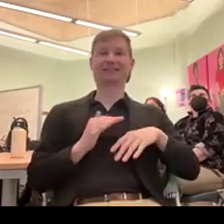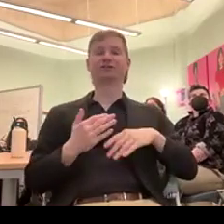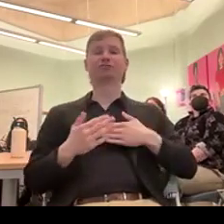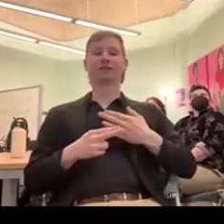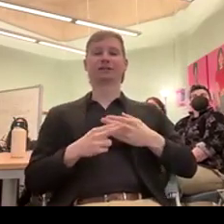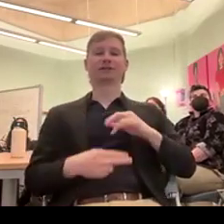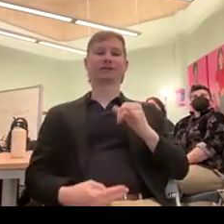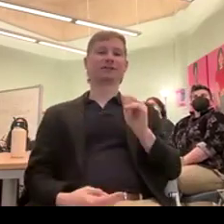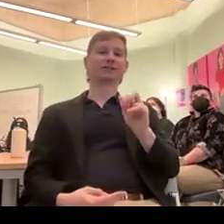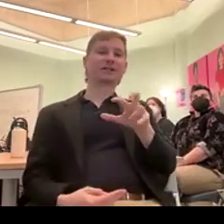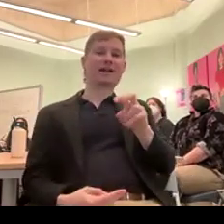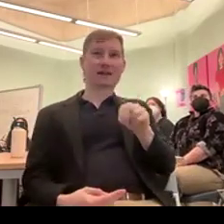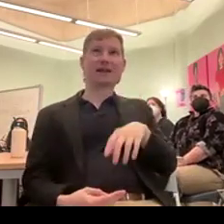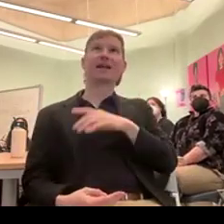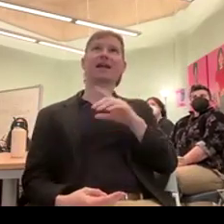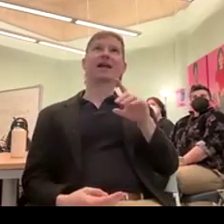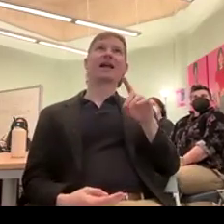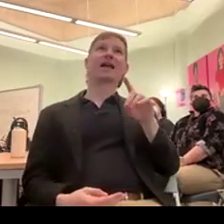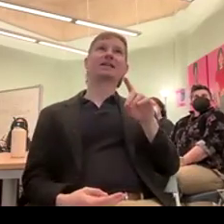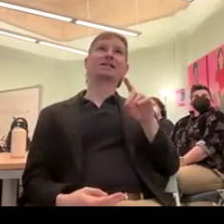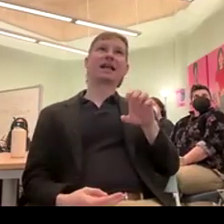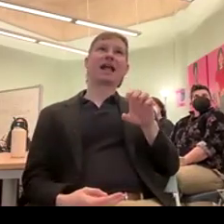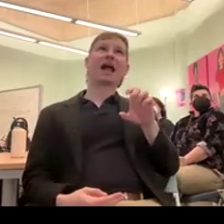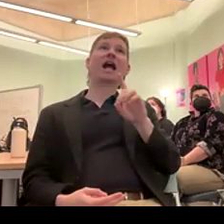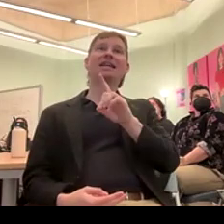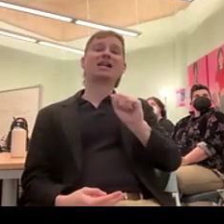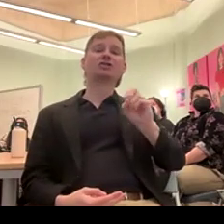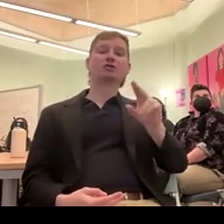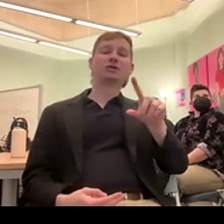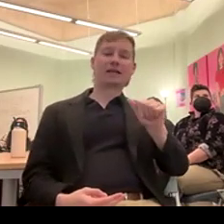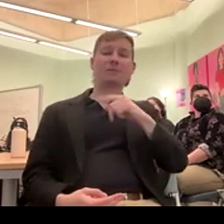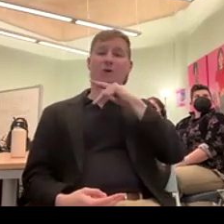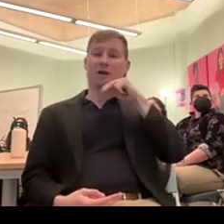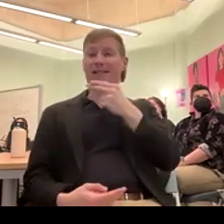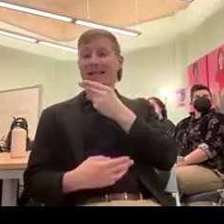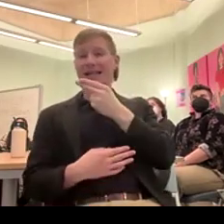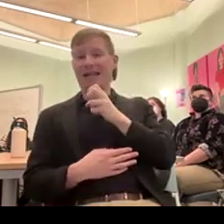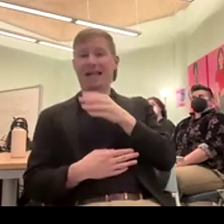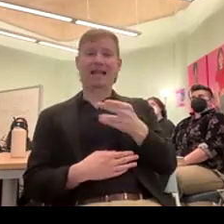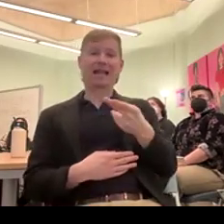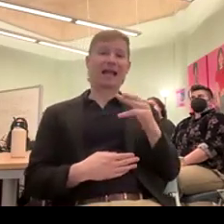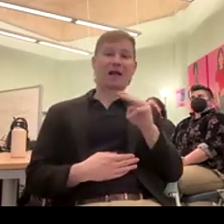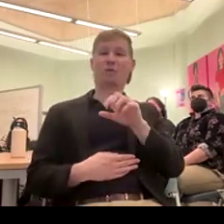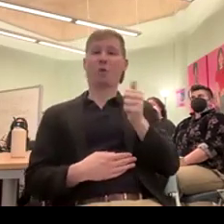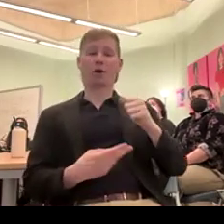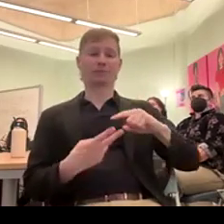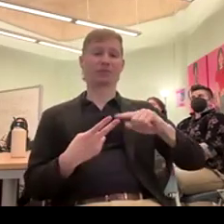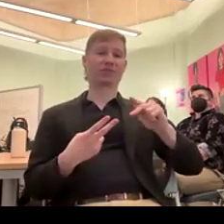folks need access to it. So my name is Javin D'Souza, I use they/them or he/him pronouns.